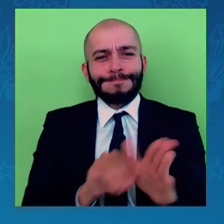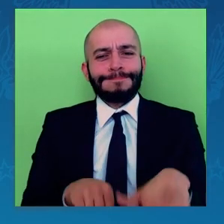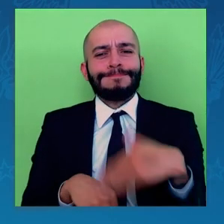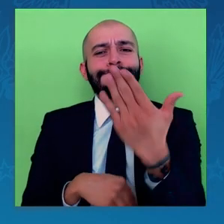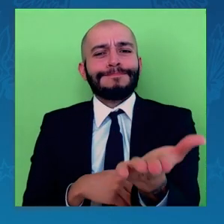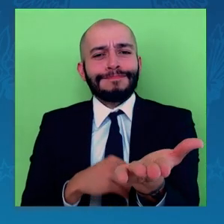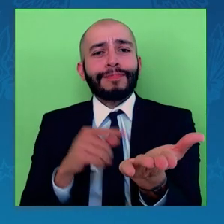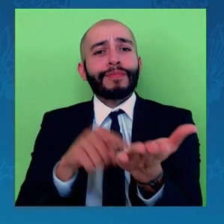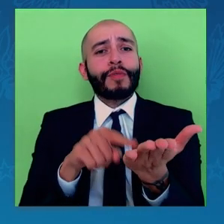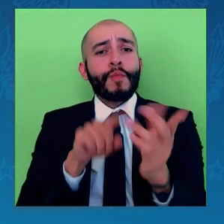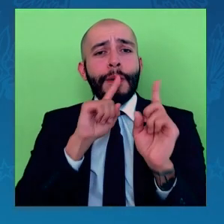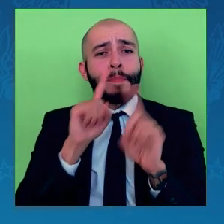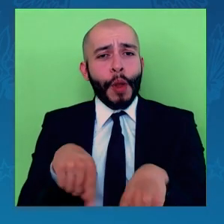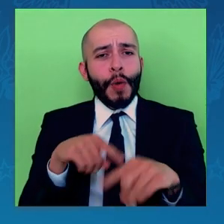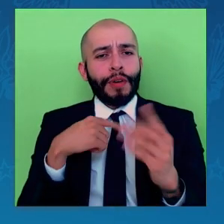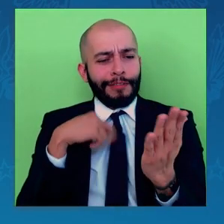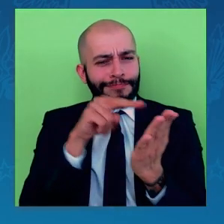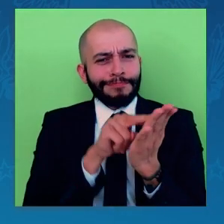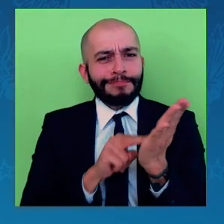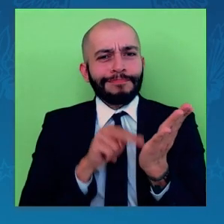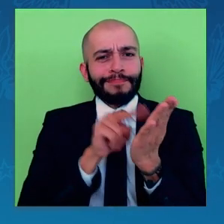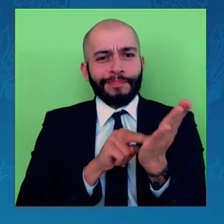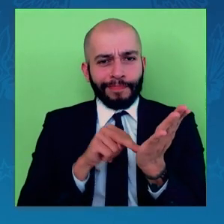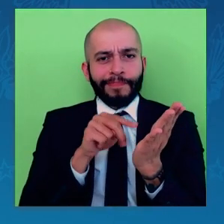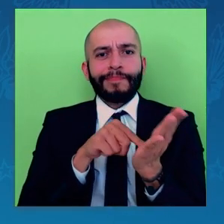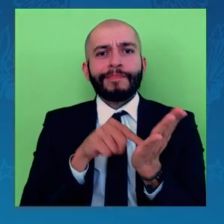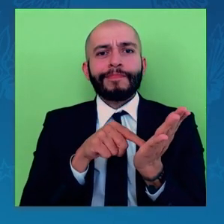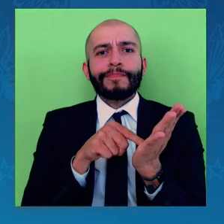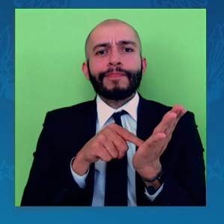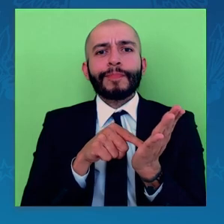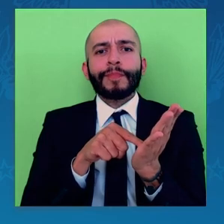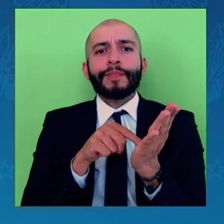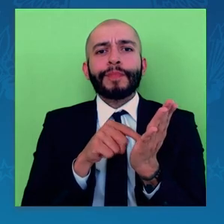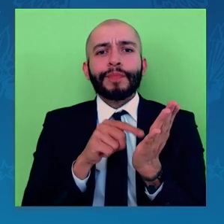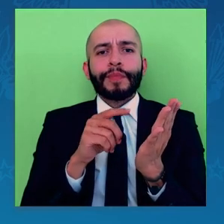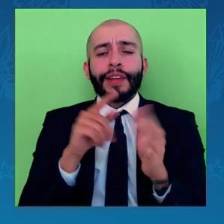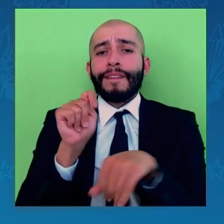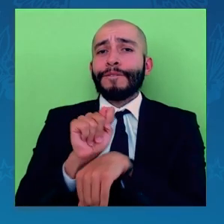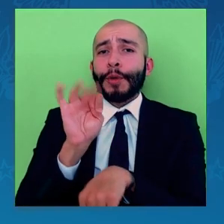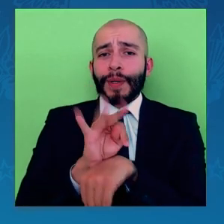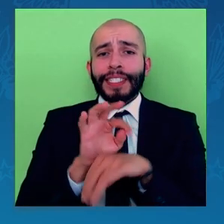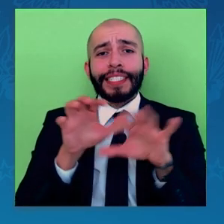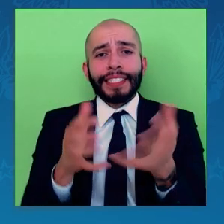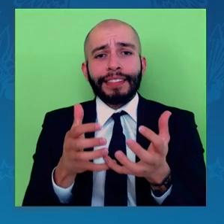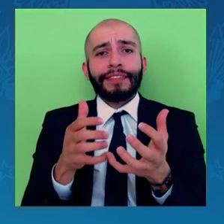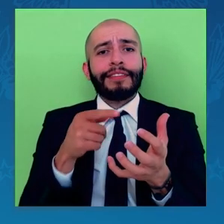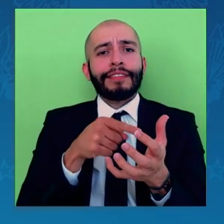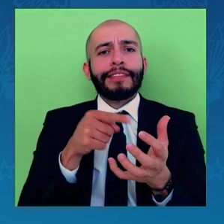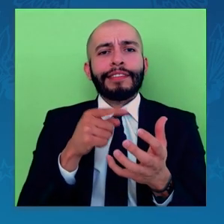This task force is something, as has been mentioned, that I envisioned when I served in the United States Senate,